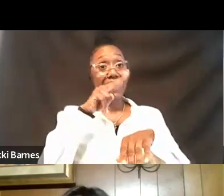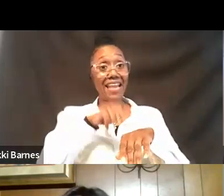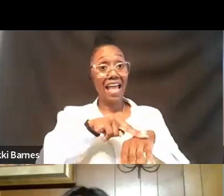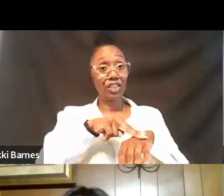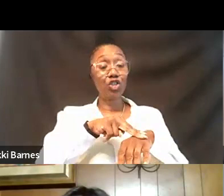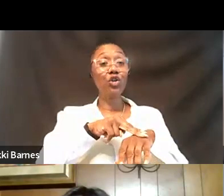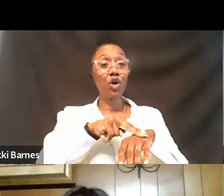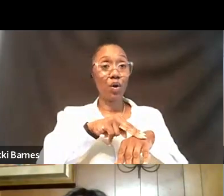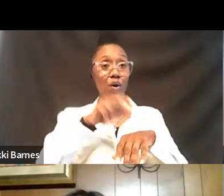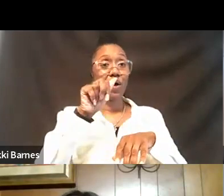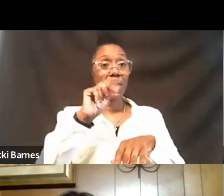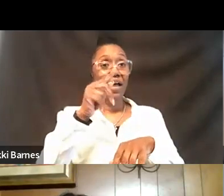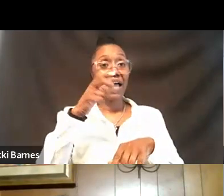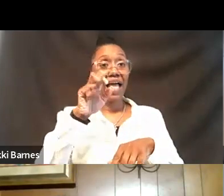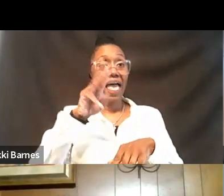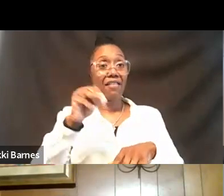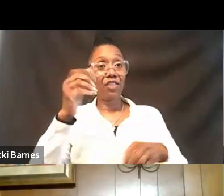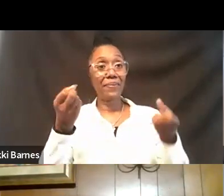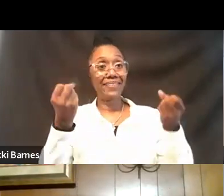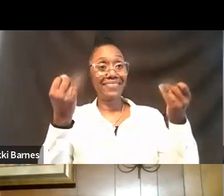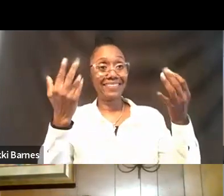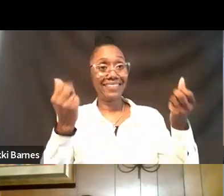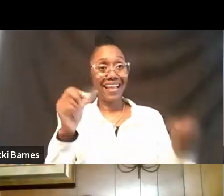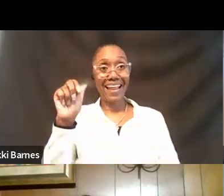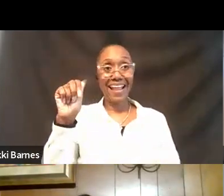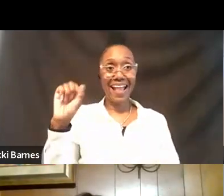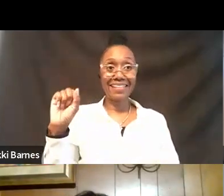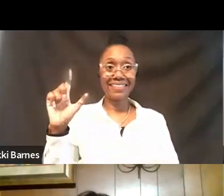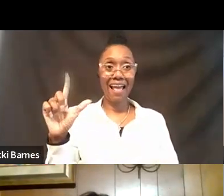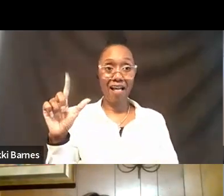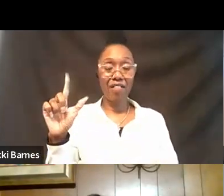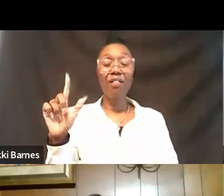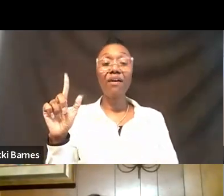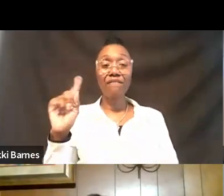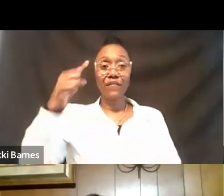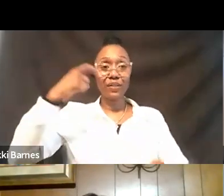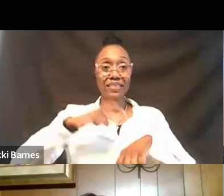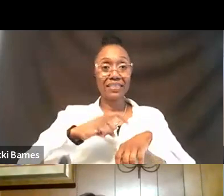At the basketball game. So I would say I tied. I'm glad I didn't let my teacher.